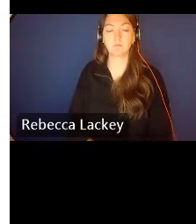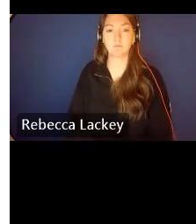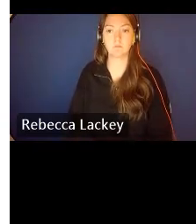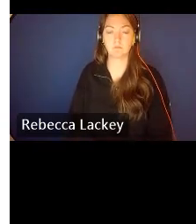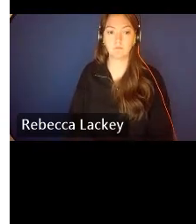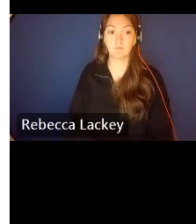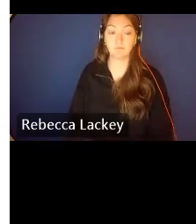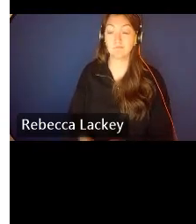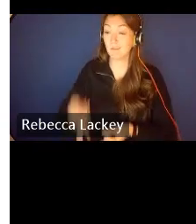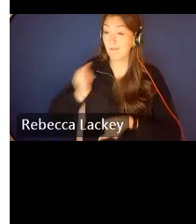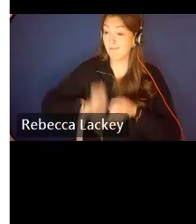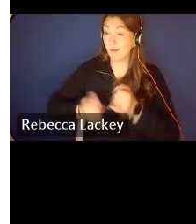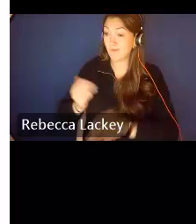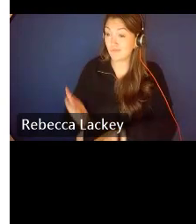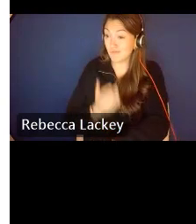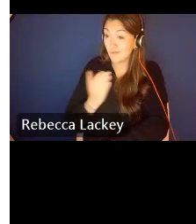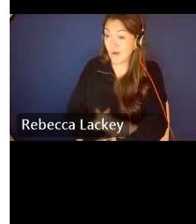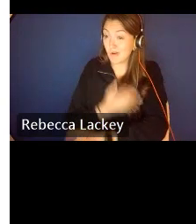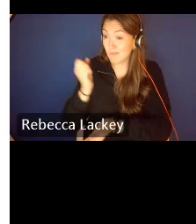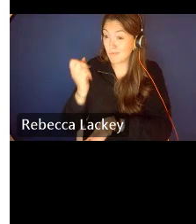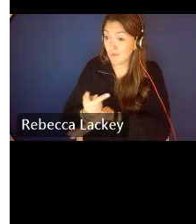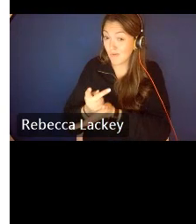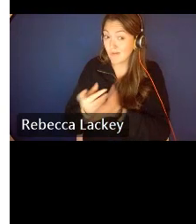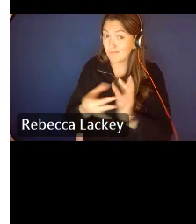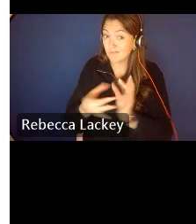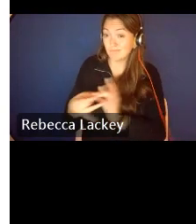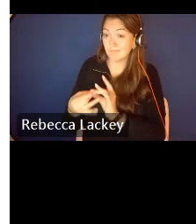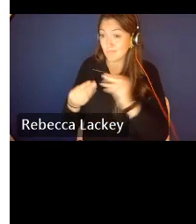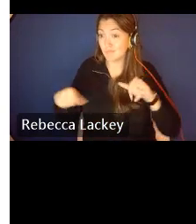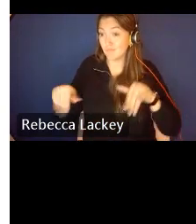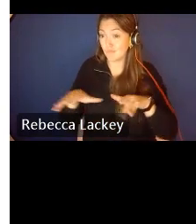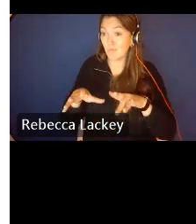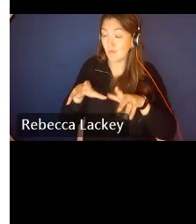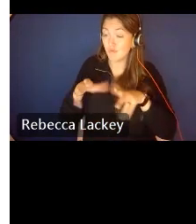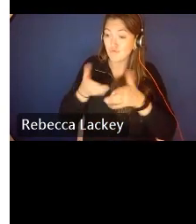Final construction plan approval is tied to property rights acquisition completion.